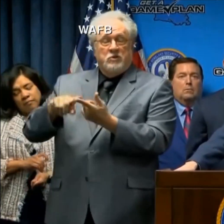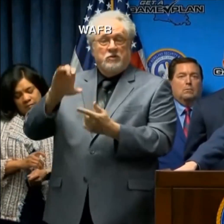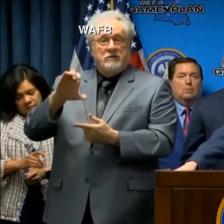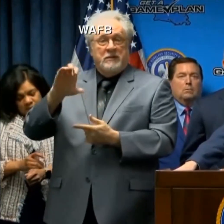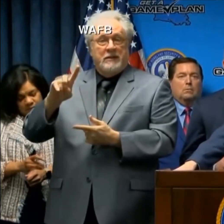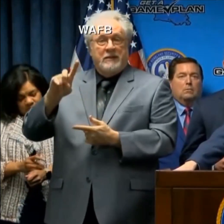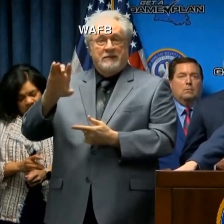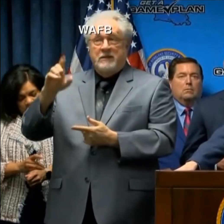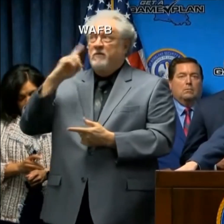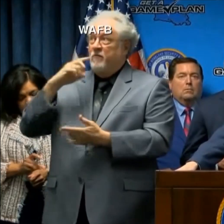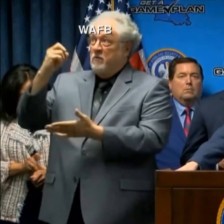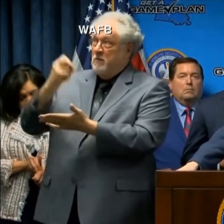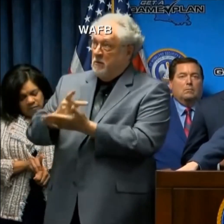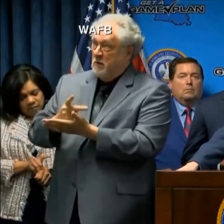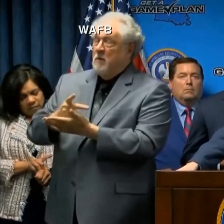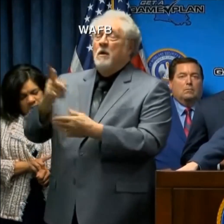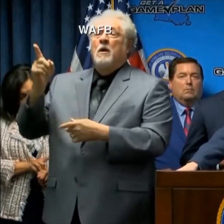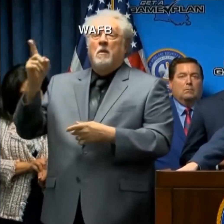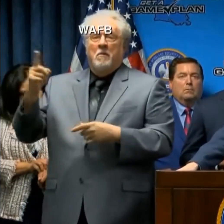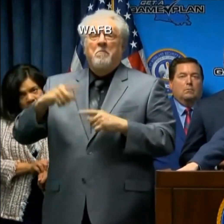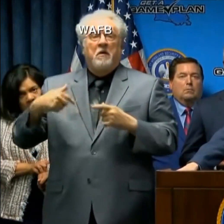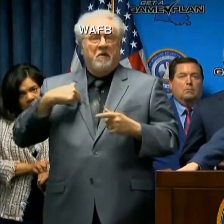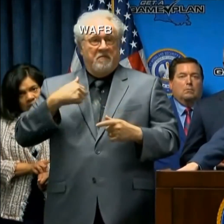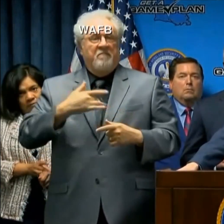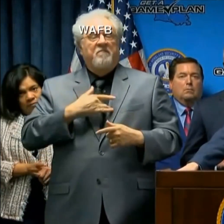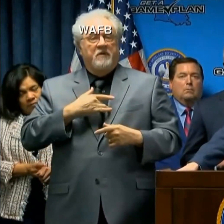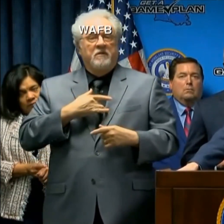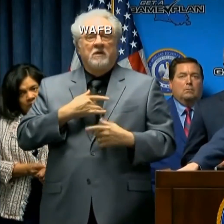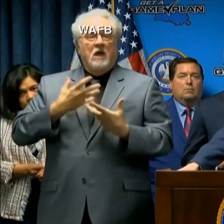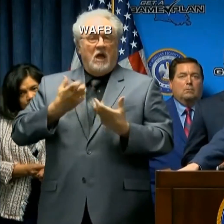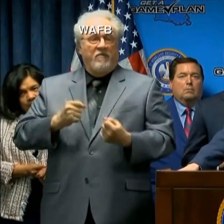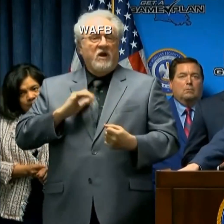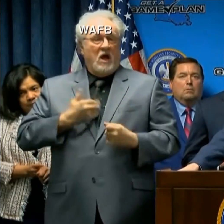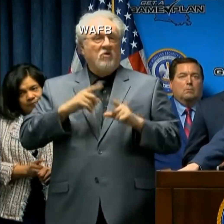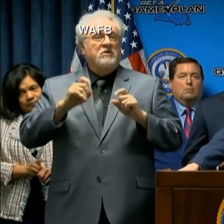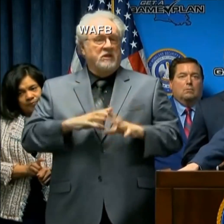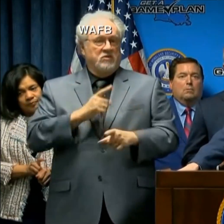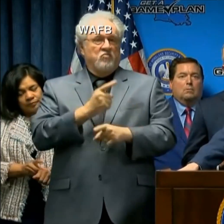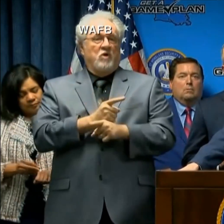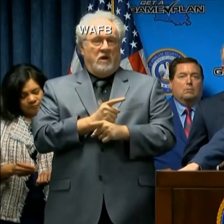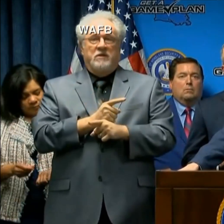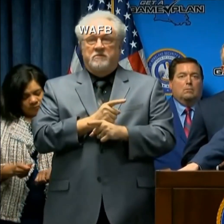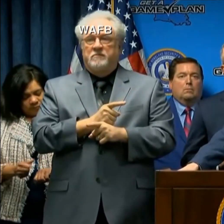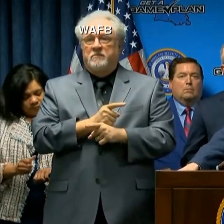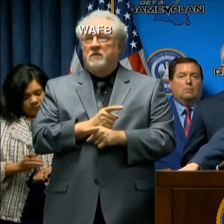confirmation but we are confident in our tests I believe these are individuals